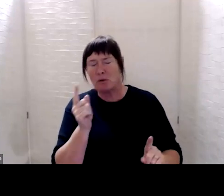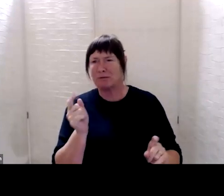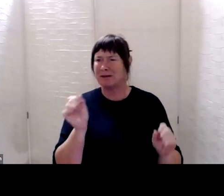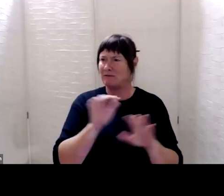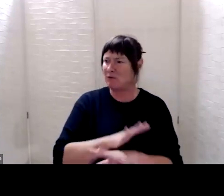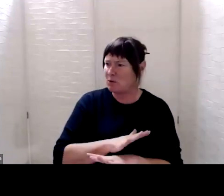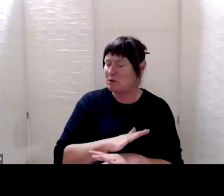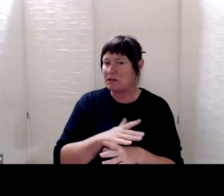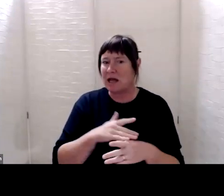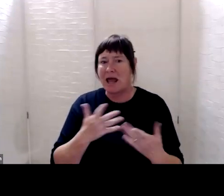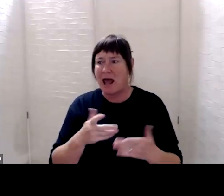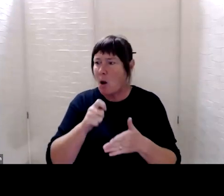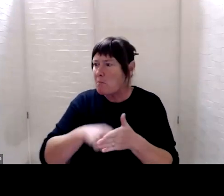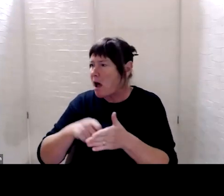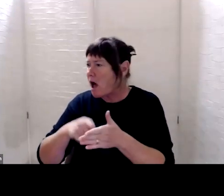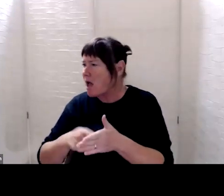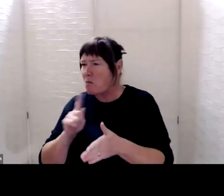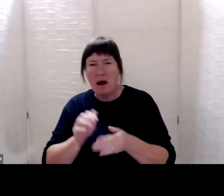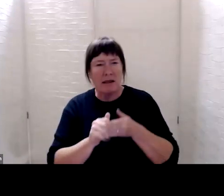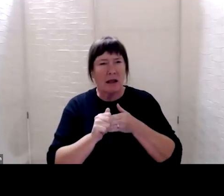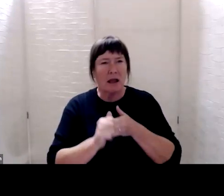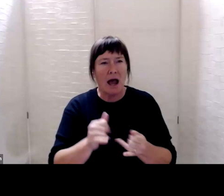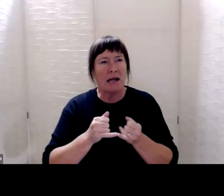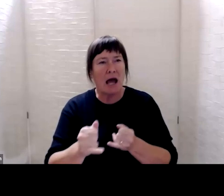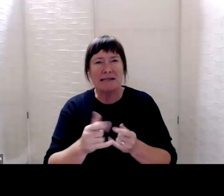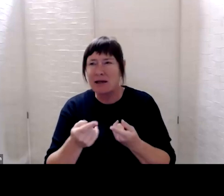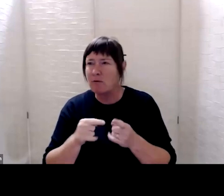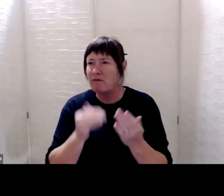how the Purchasing Guidelines apply in different situations